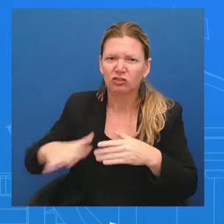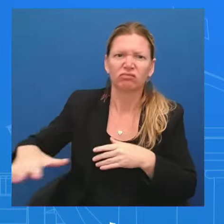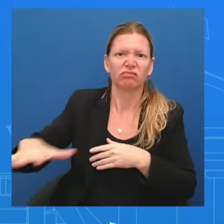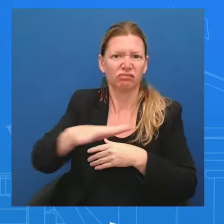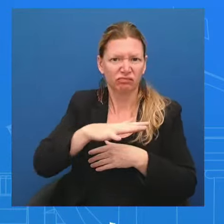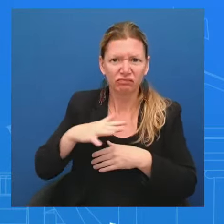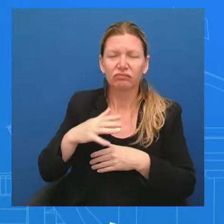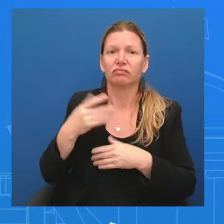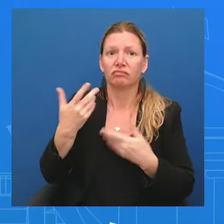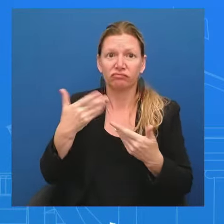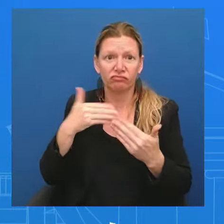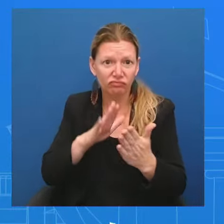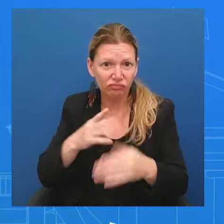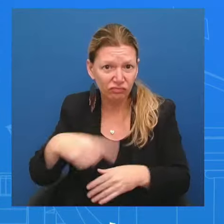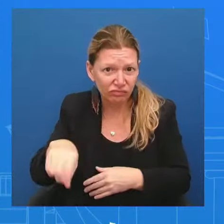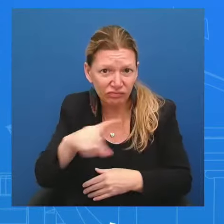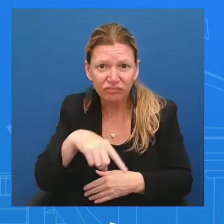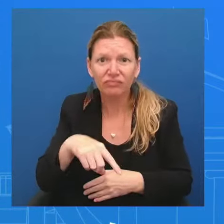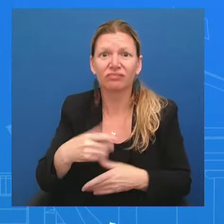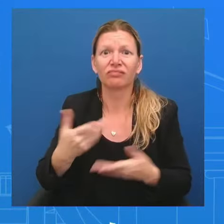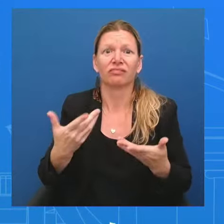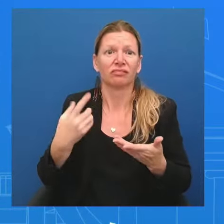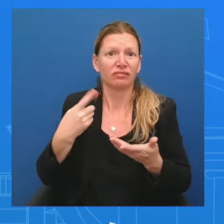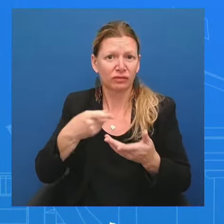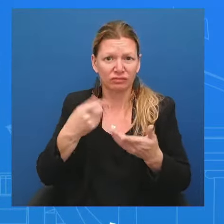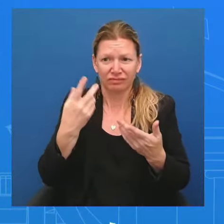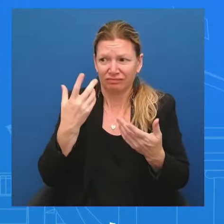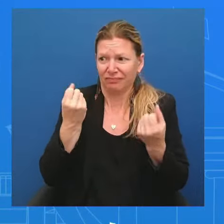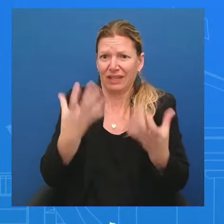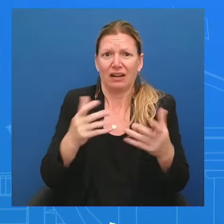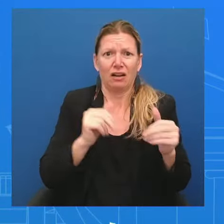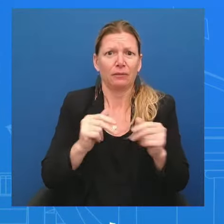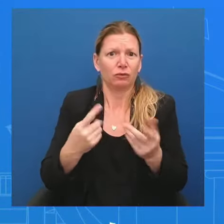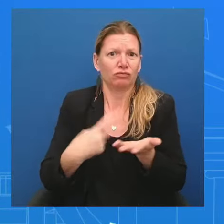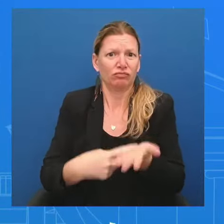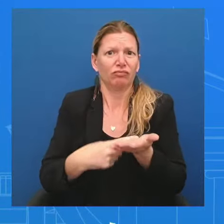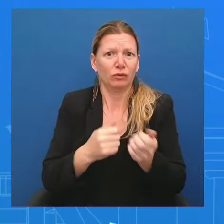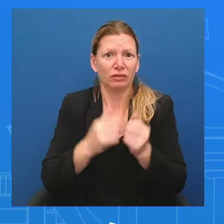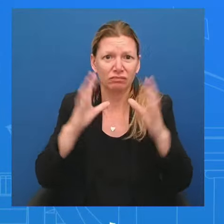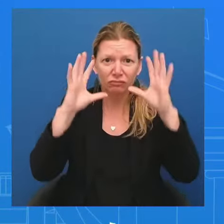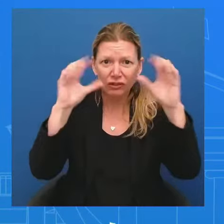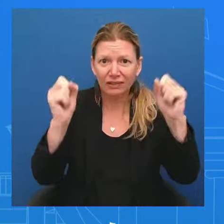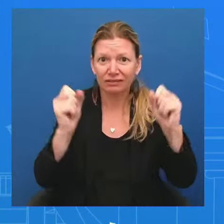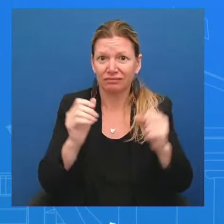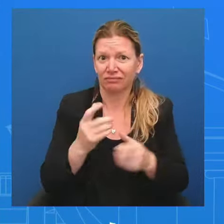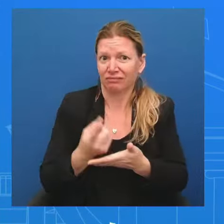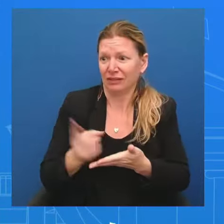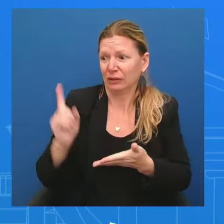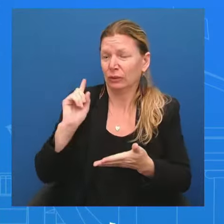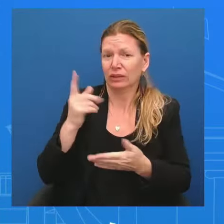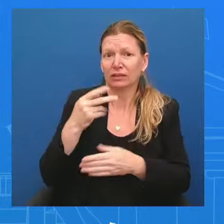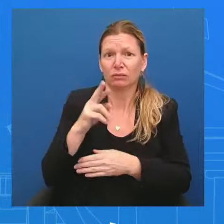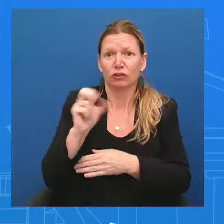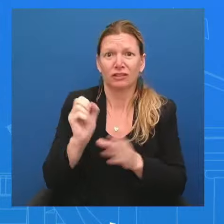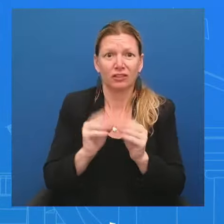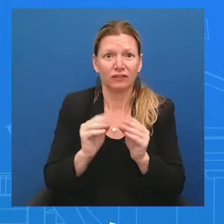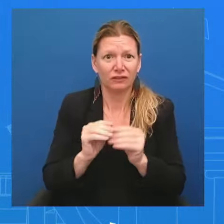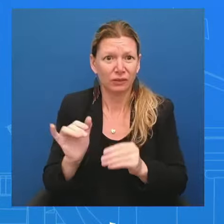including I might add in a press conference last week. Ms. Jean-Pierre: Go ahead, Mary. The Press: You've said now that you don't think a major ground invasion is happening in Rafah right now,